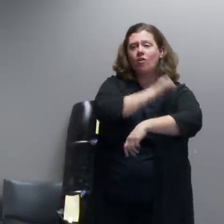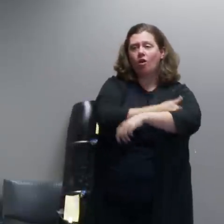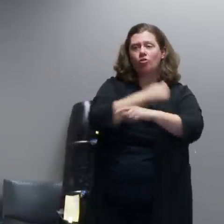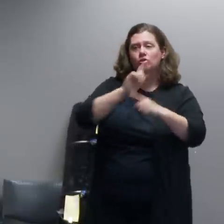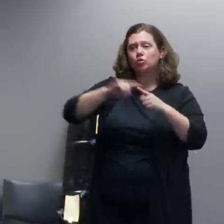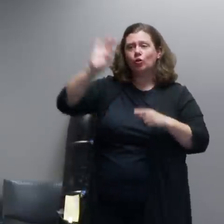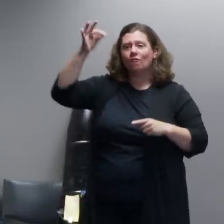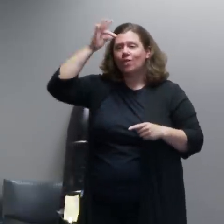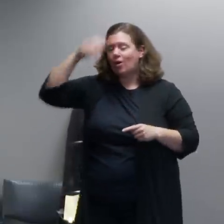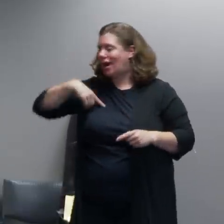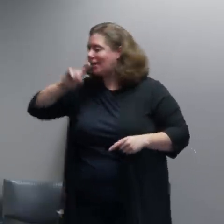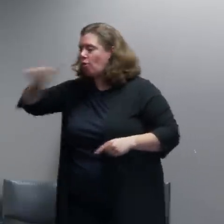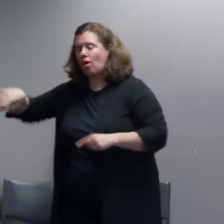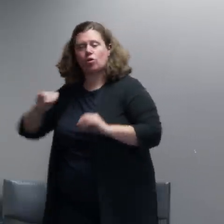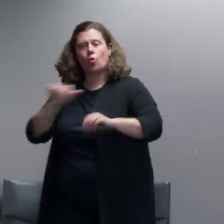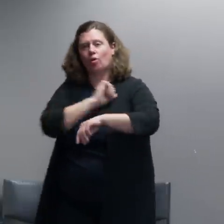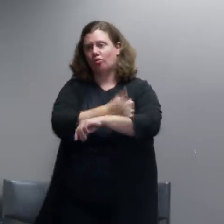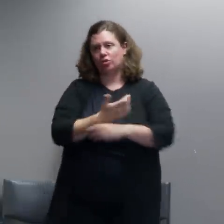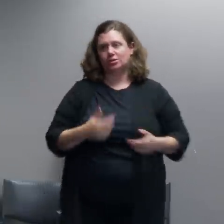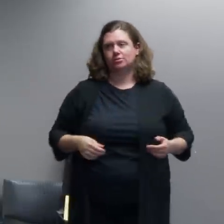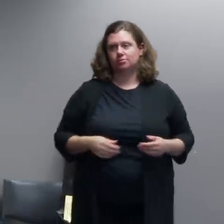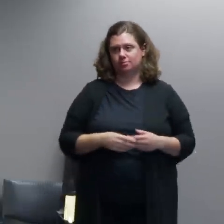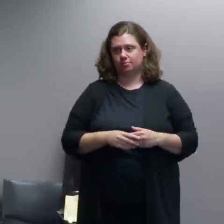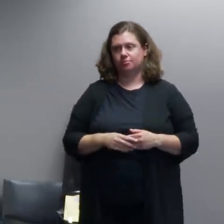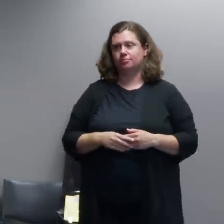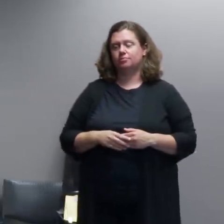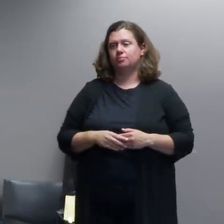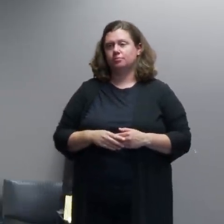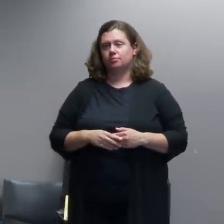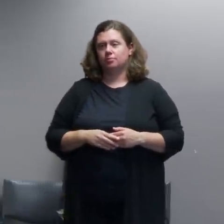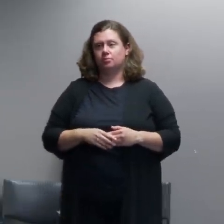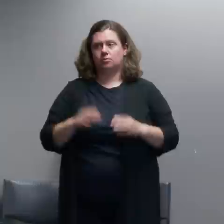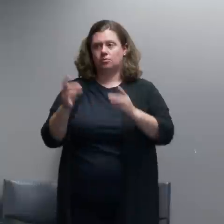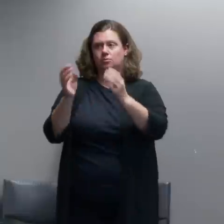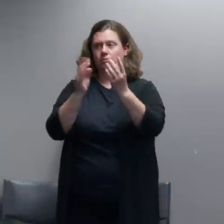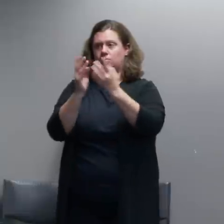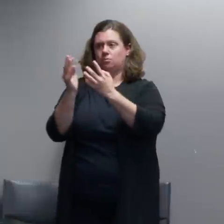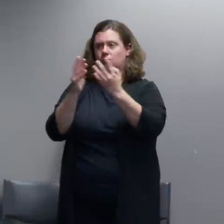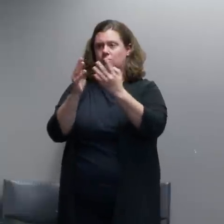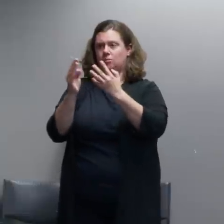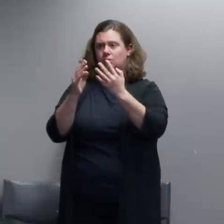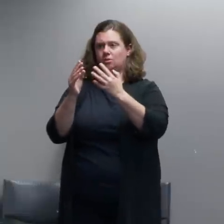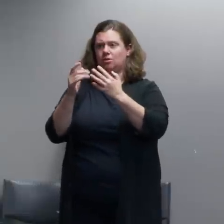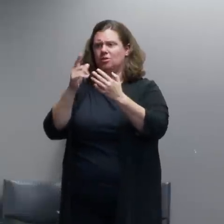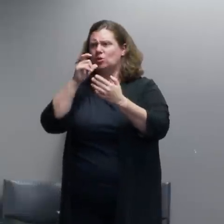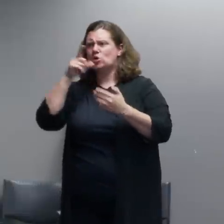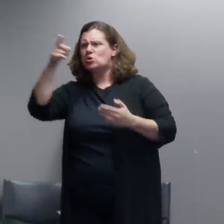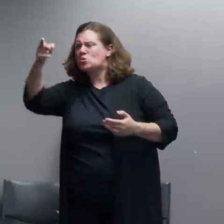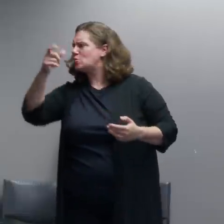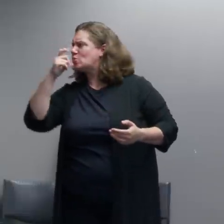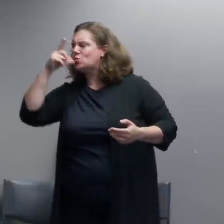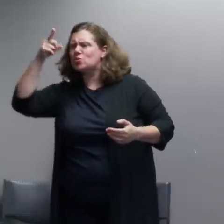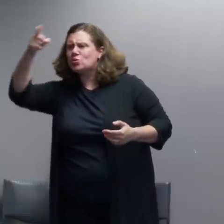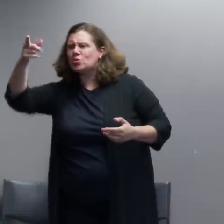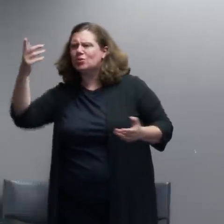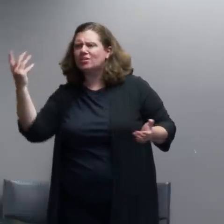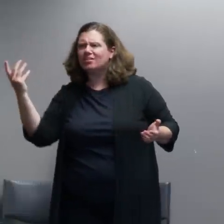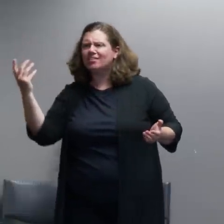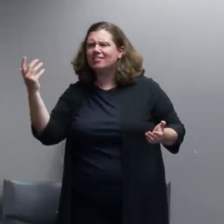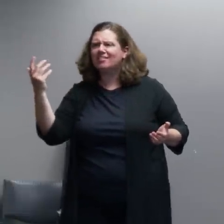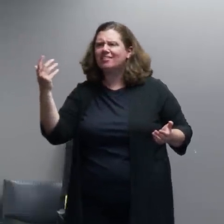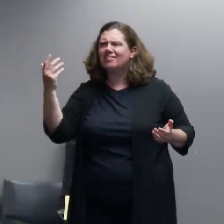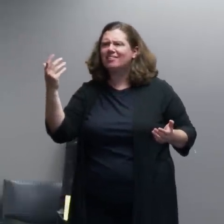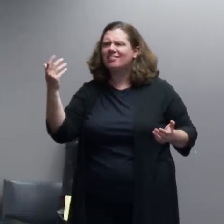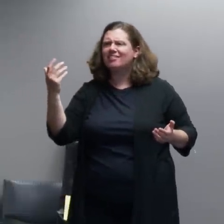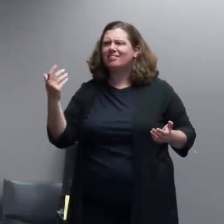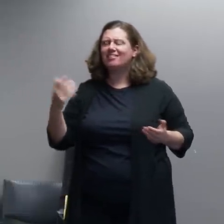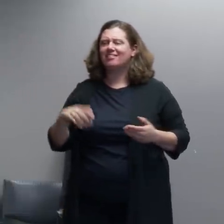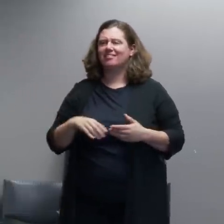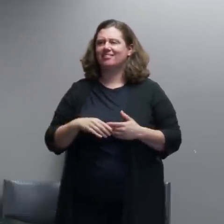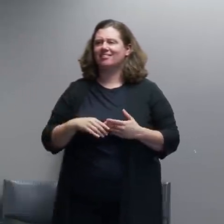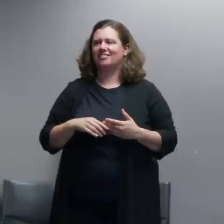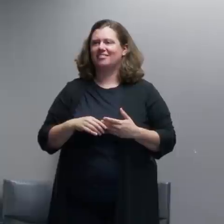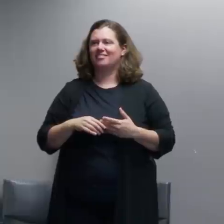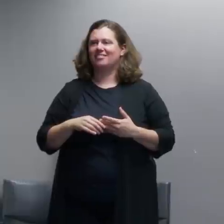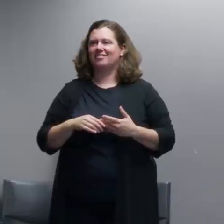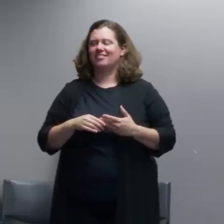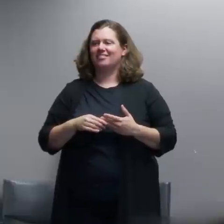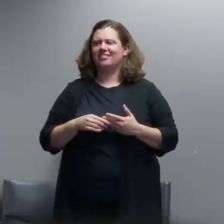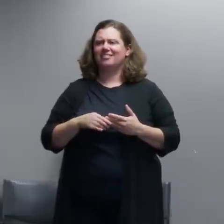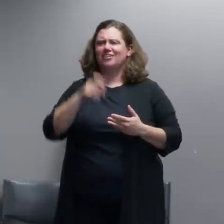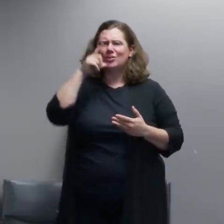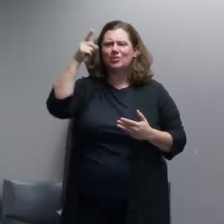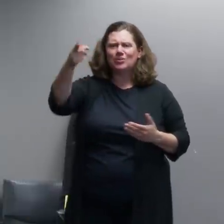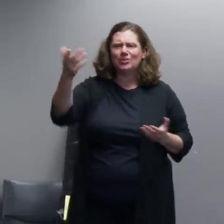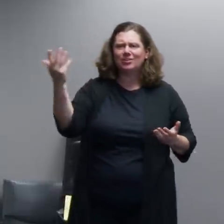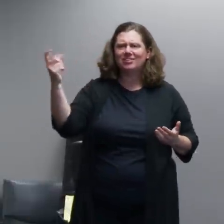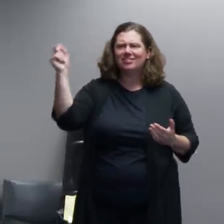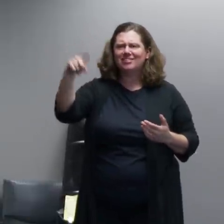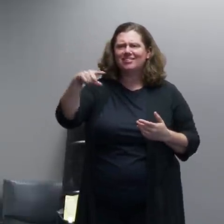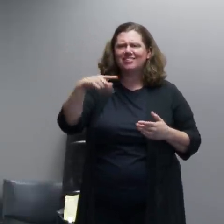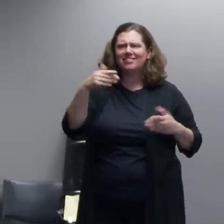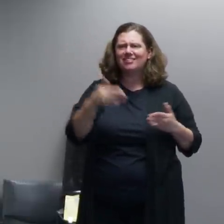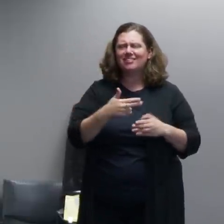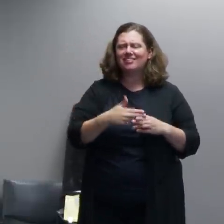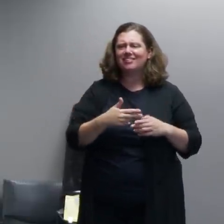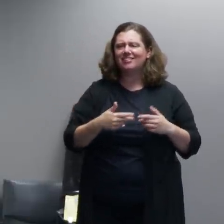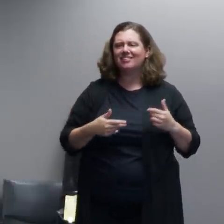okay thank you i think the question was